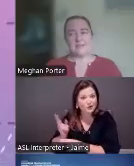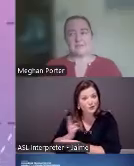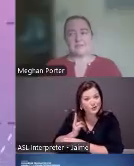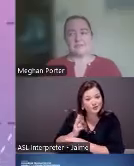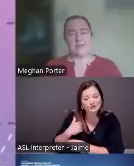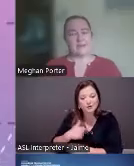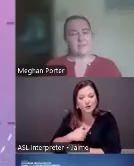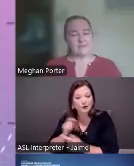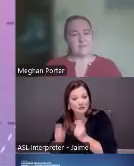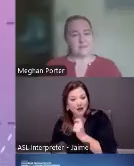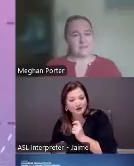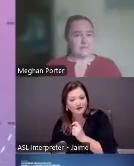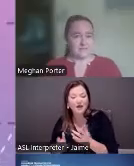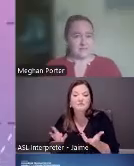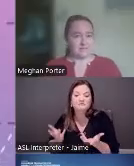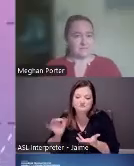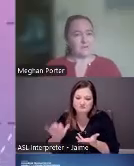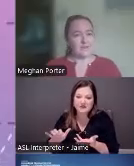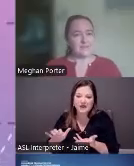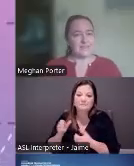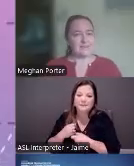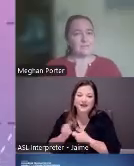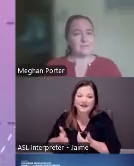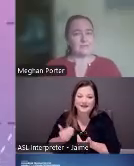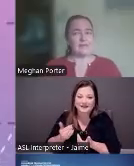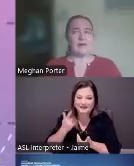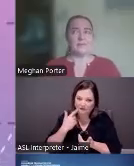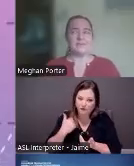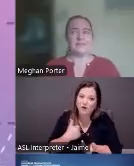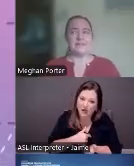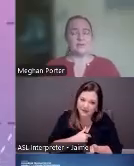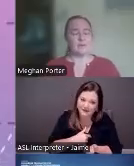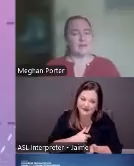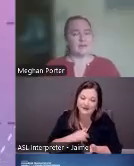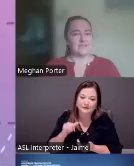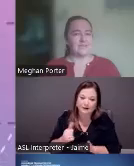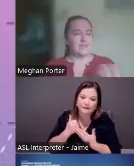So that made it very easy for us and helped us understand what content they were